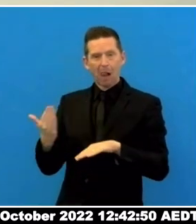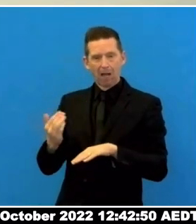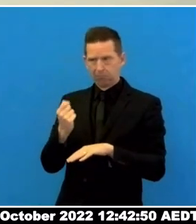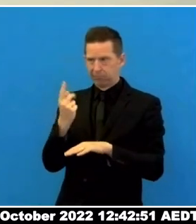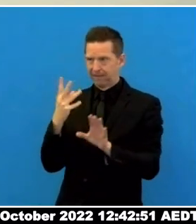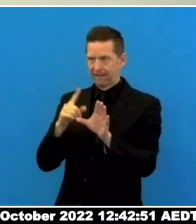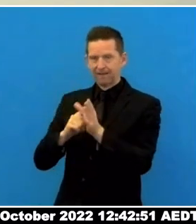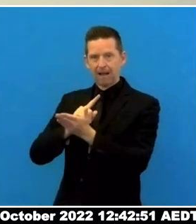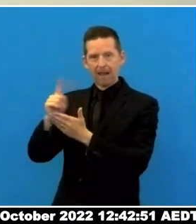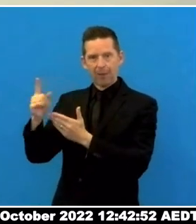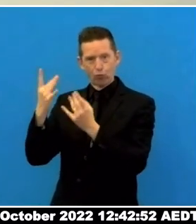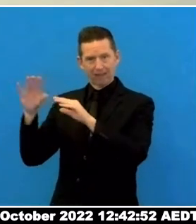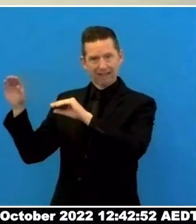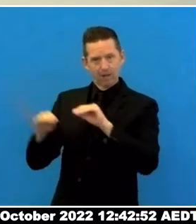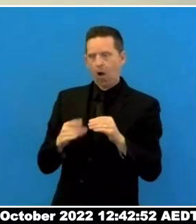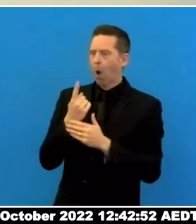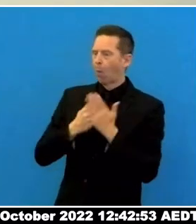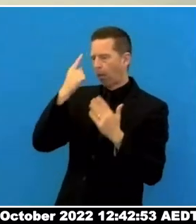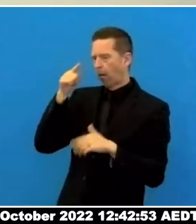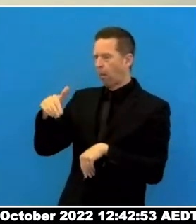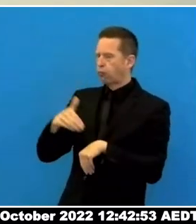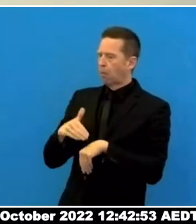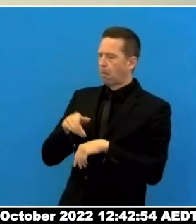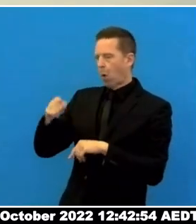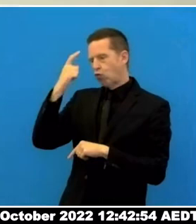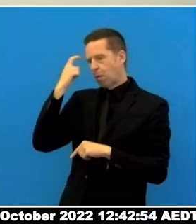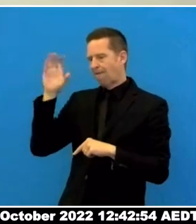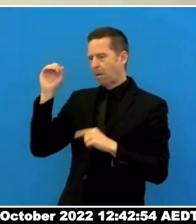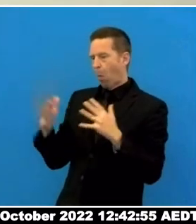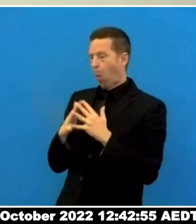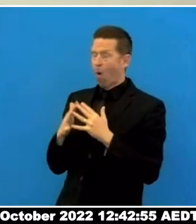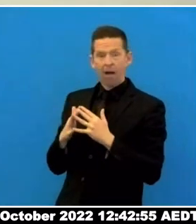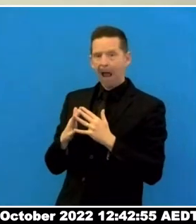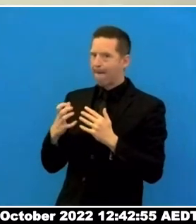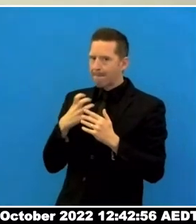where those opportunities for earlier support diagnosis were missed,